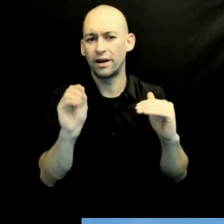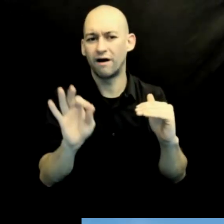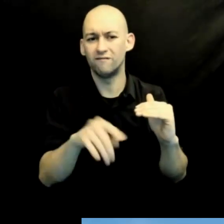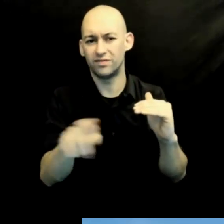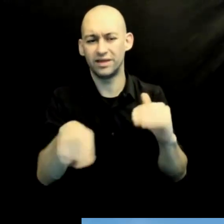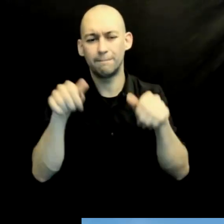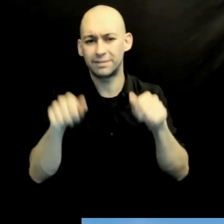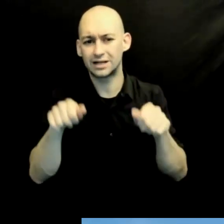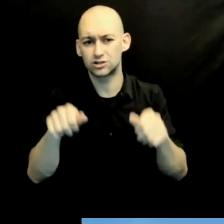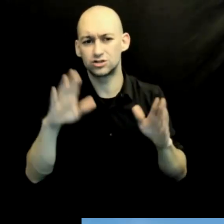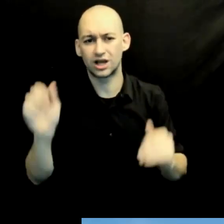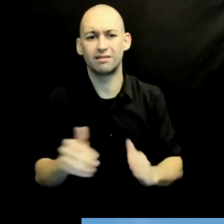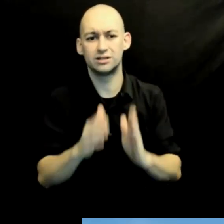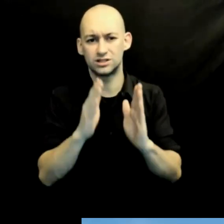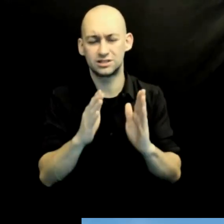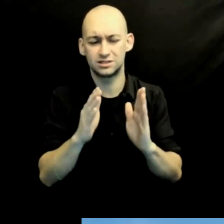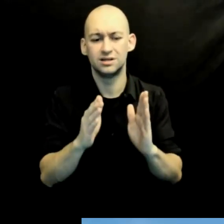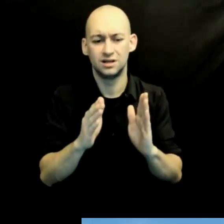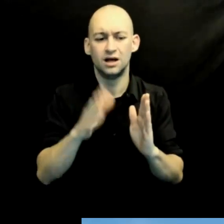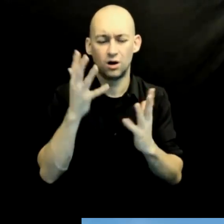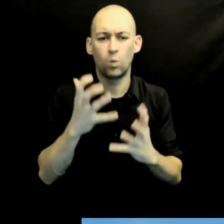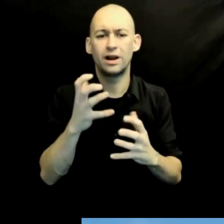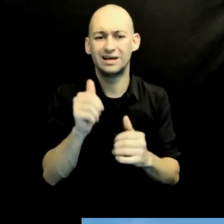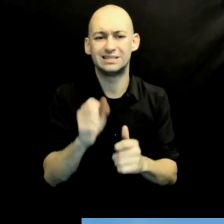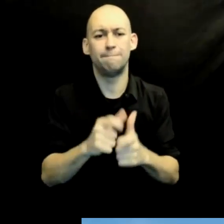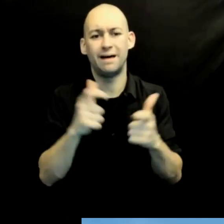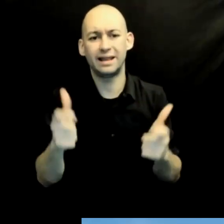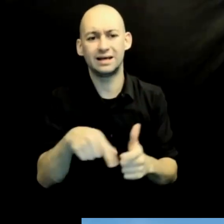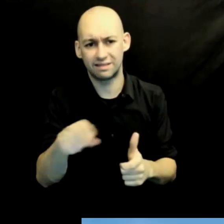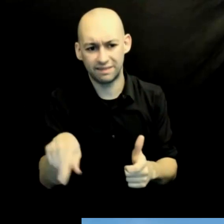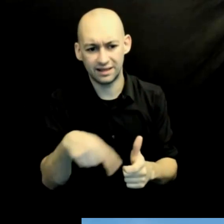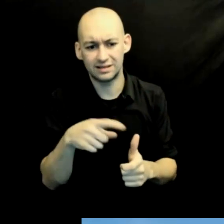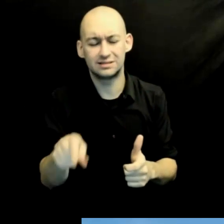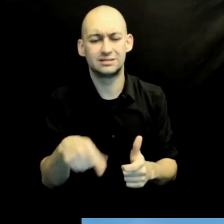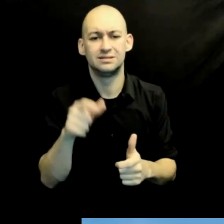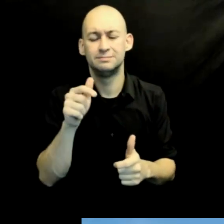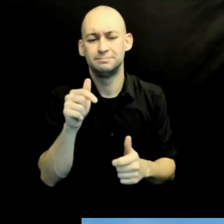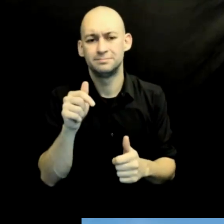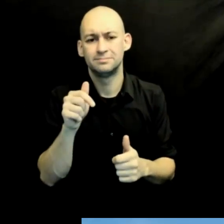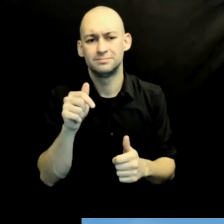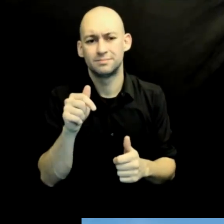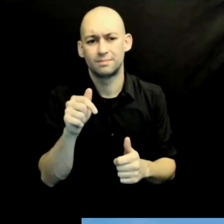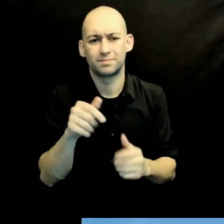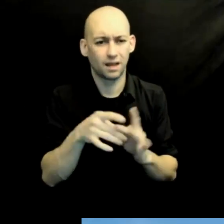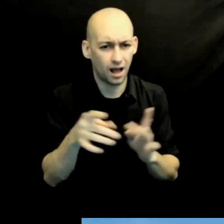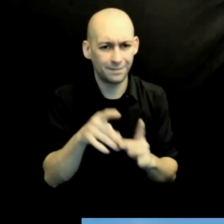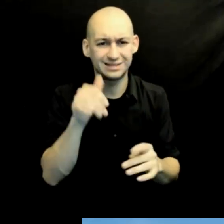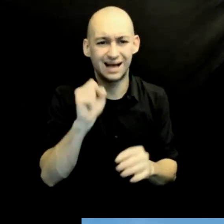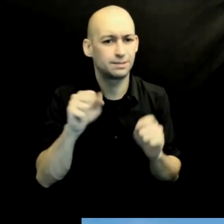challenges of the sequencing. We want as many of these recommendations and comments as possible.